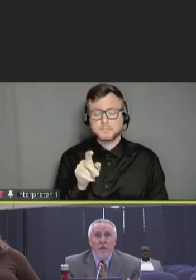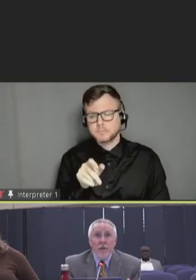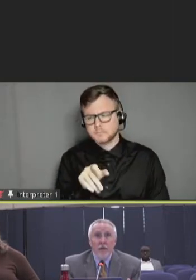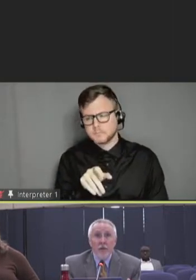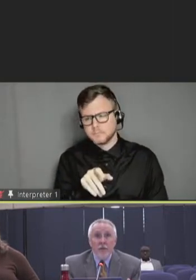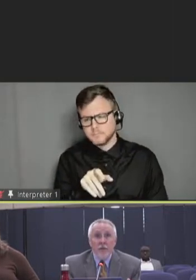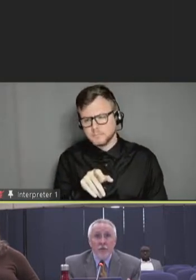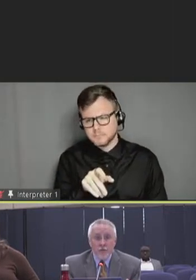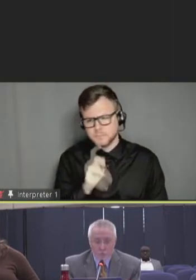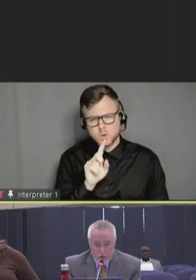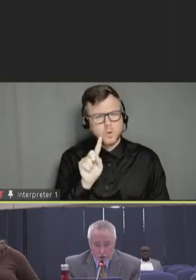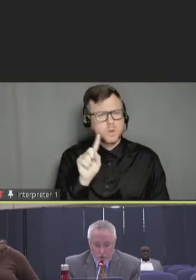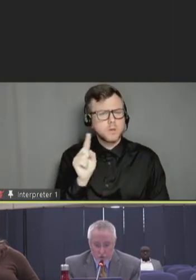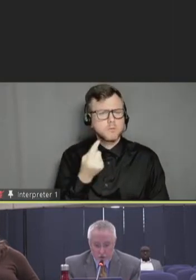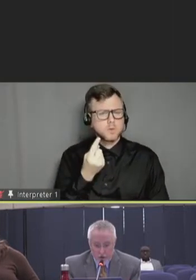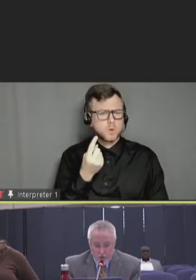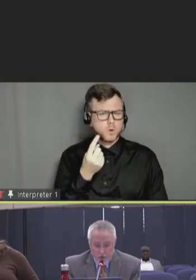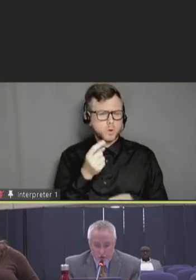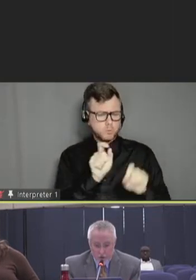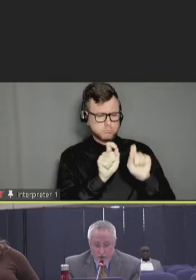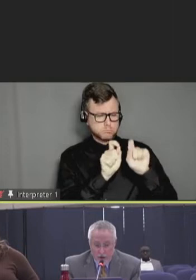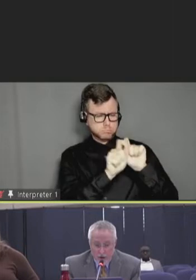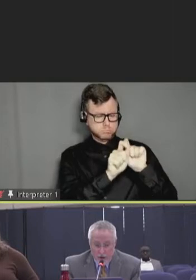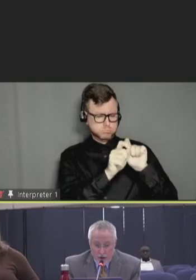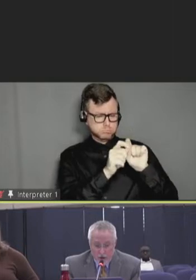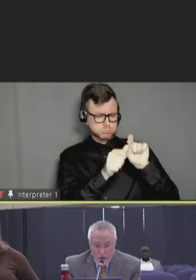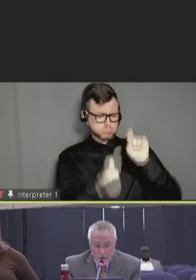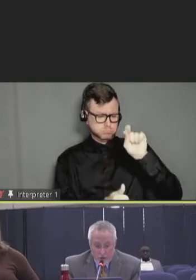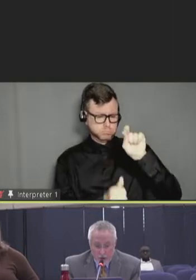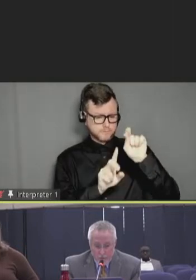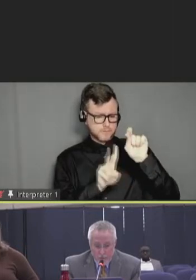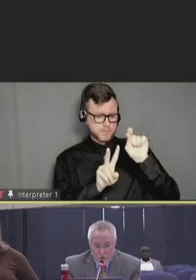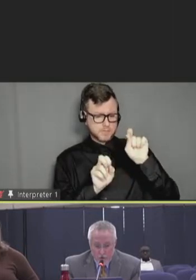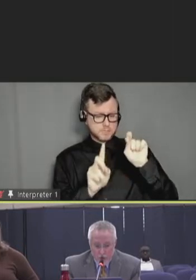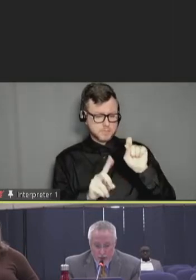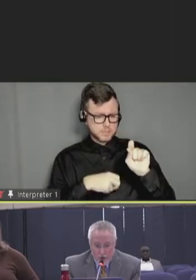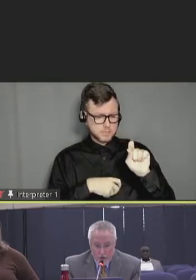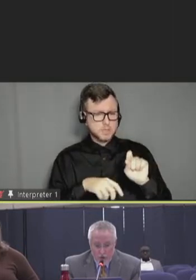The first bullet under VSD and the second bullet are accurate.